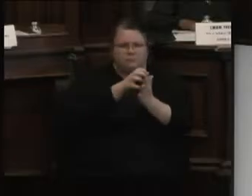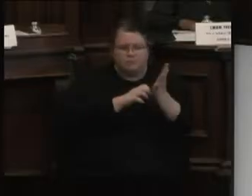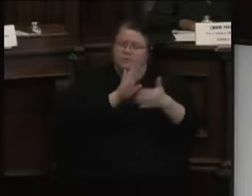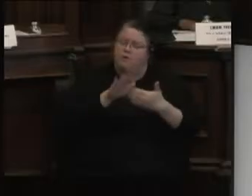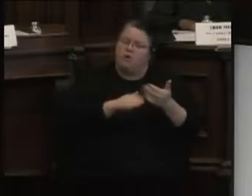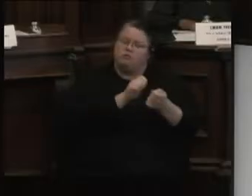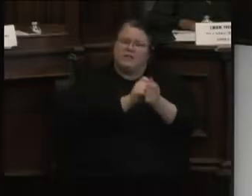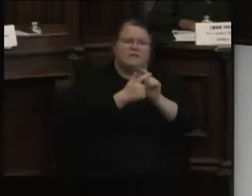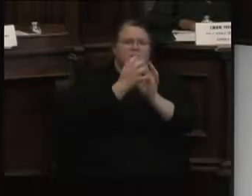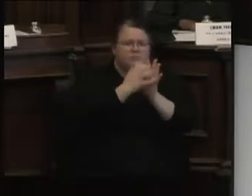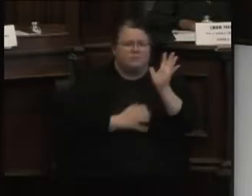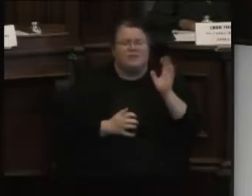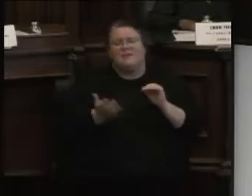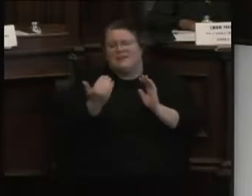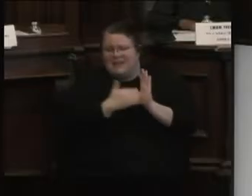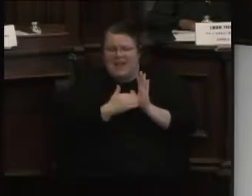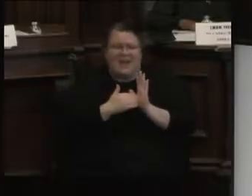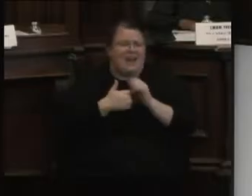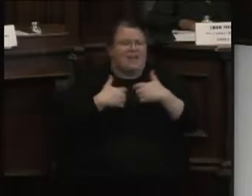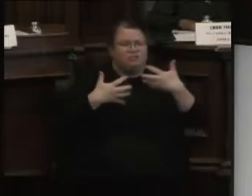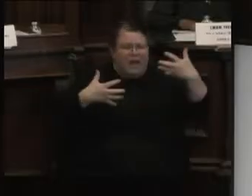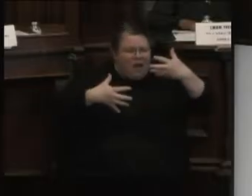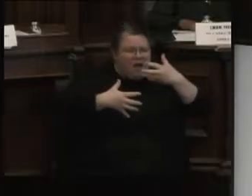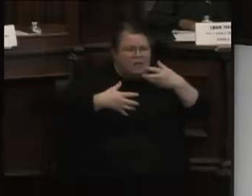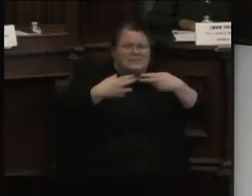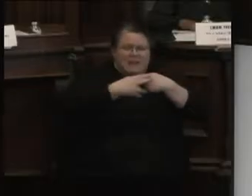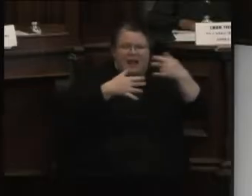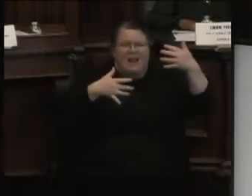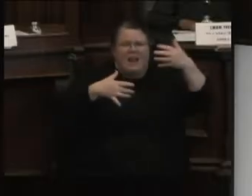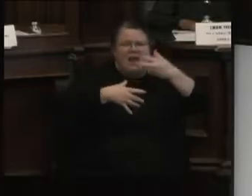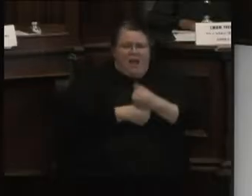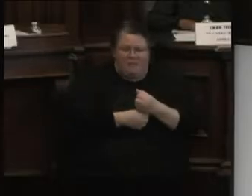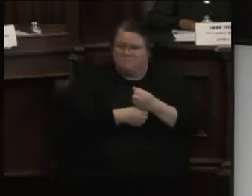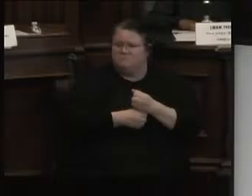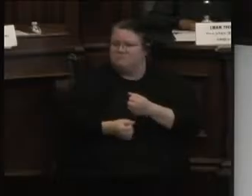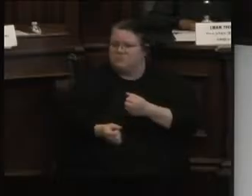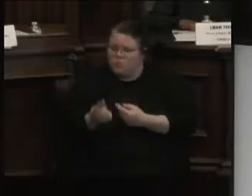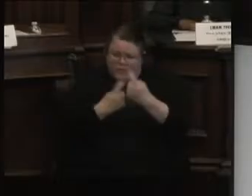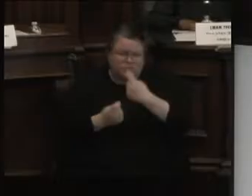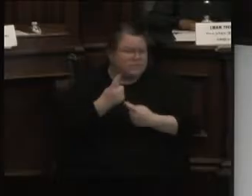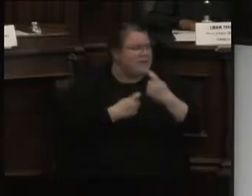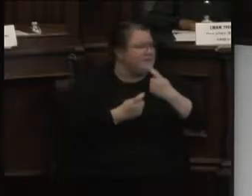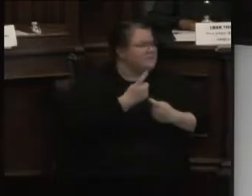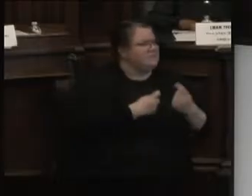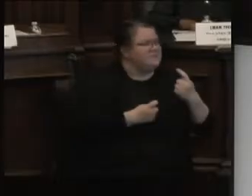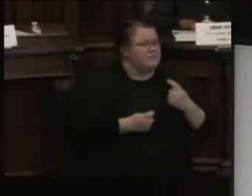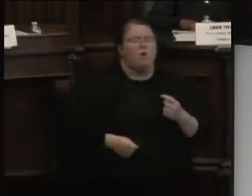is interpreted into Spanish currently and all translations.